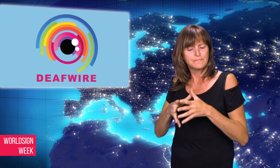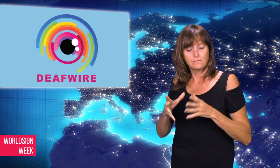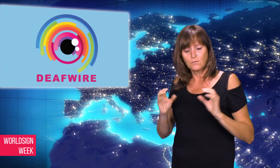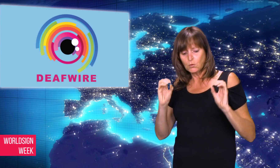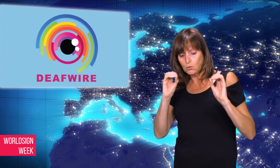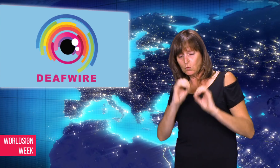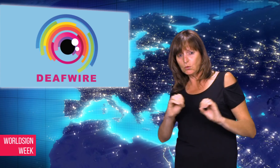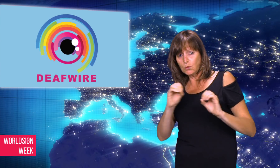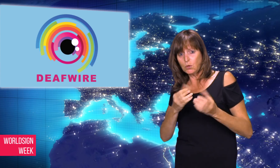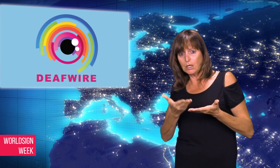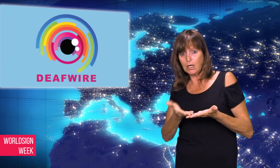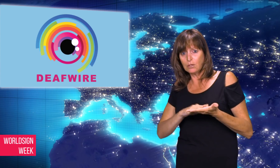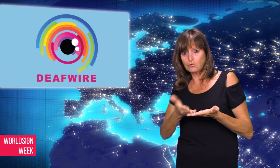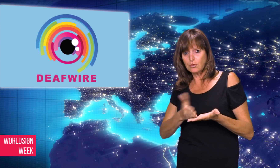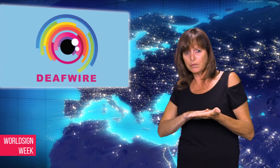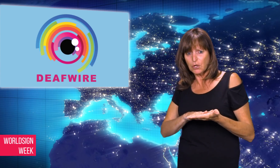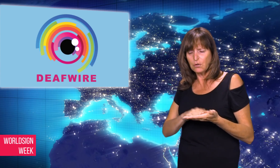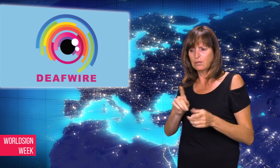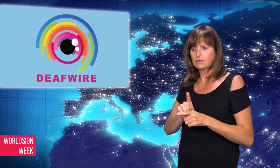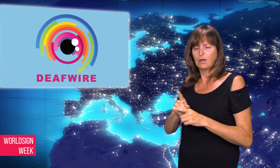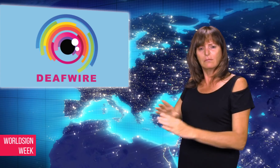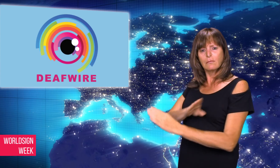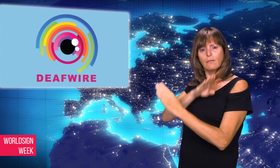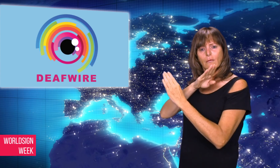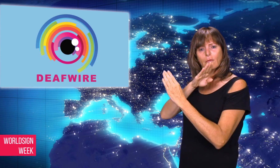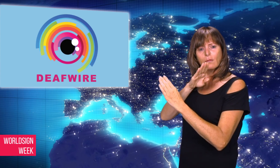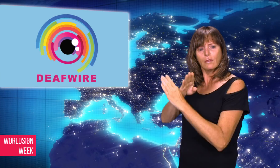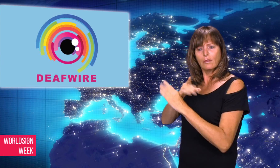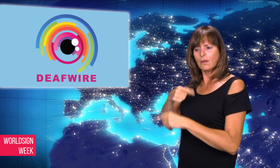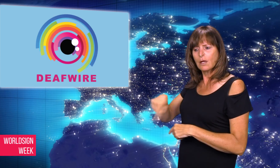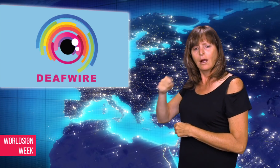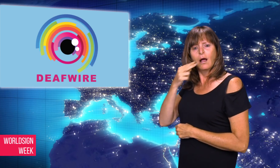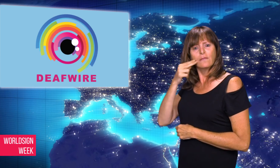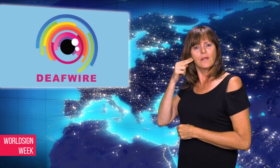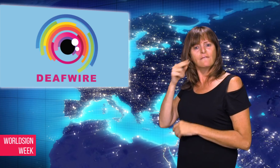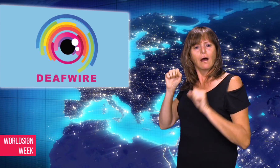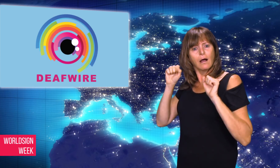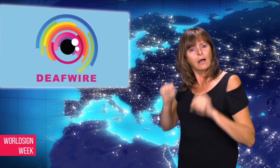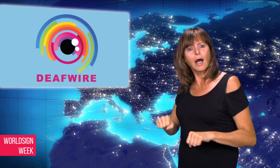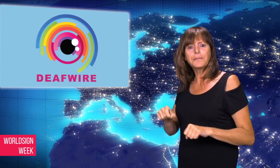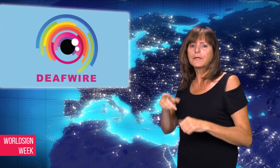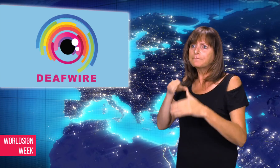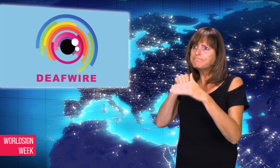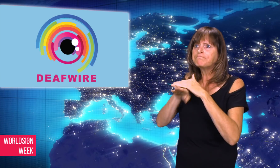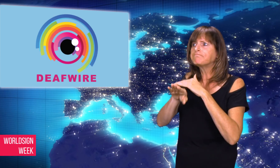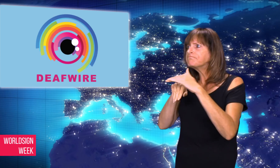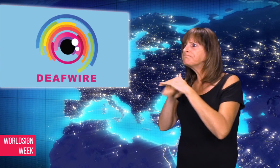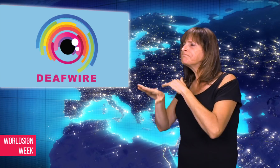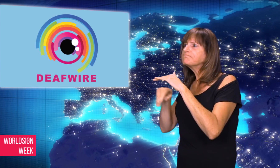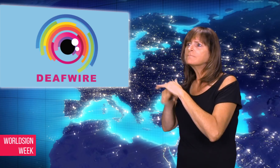from getting access to service such as courts and hospitals. The Ghana